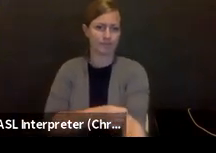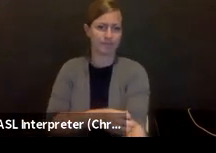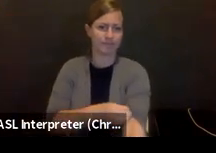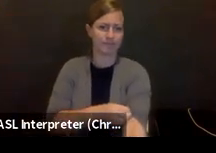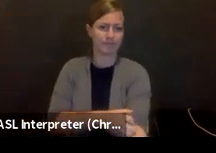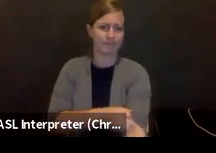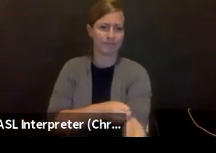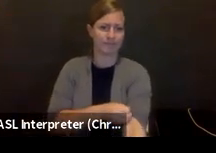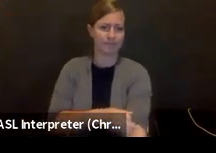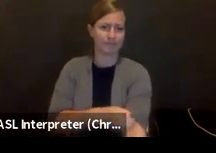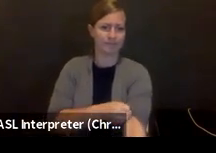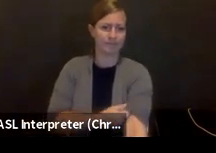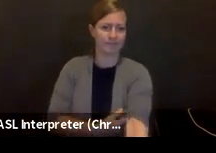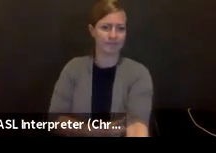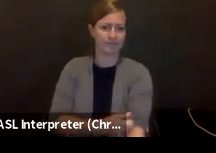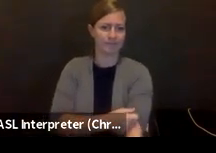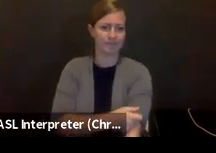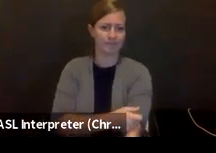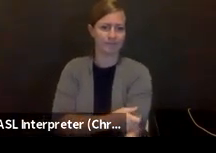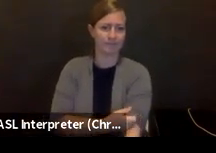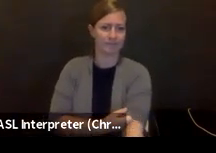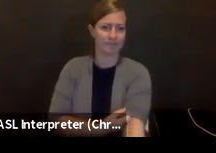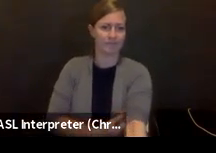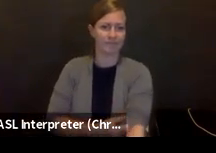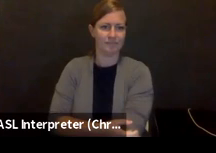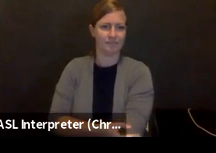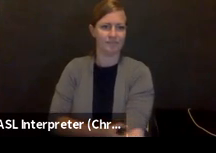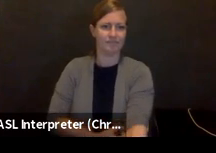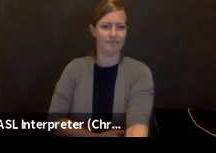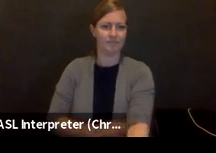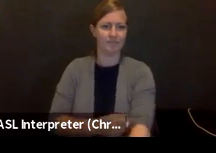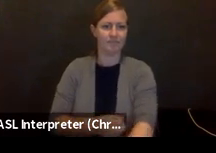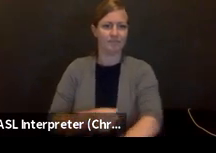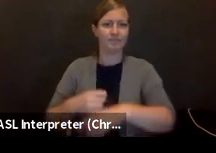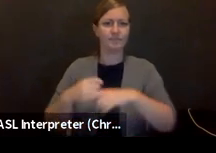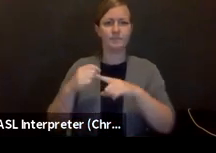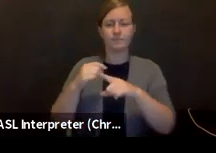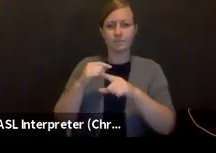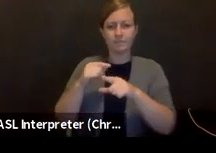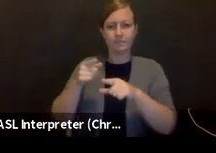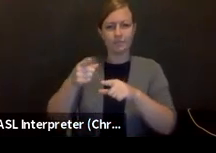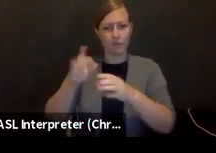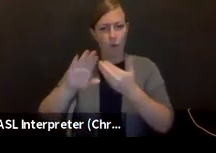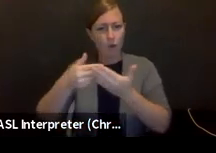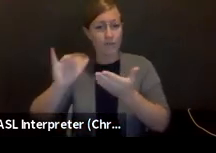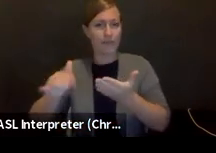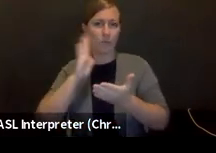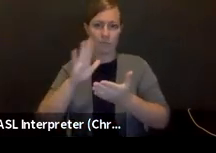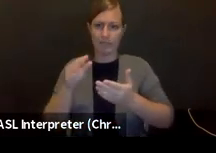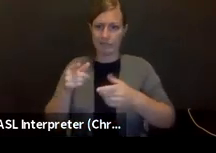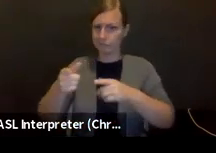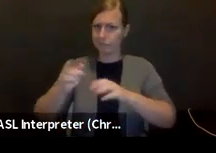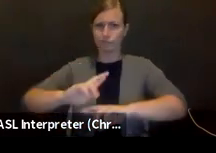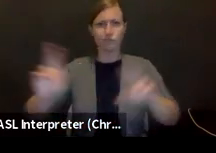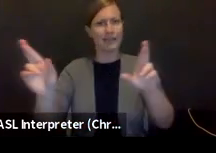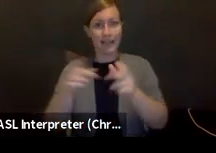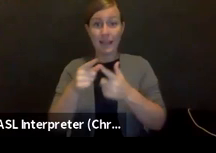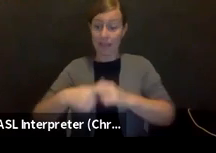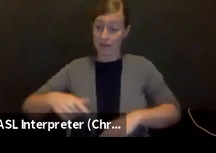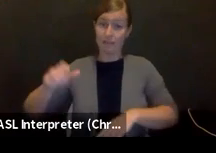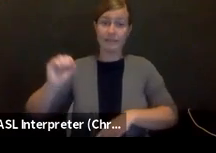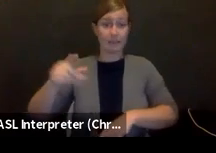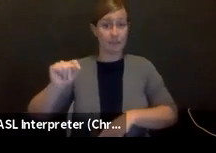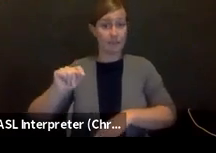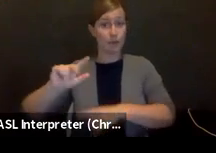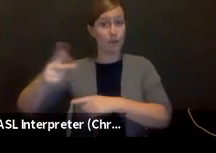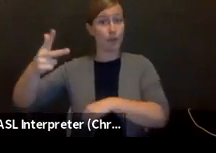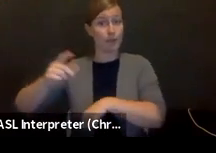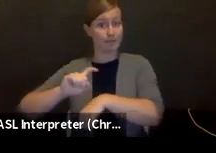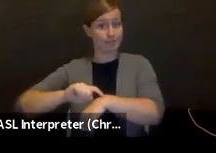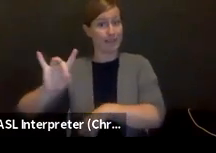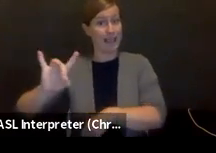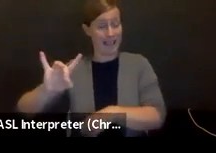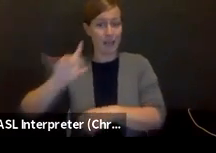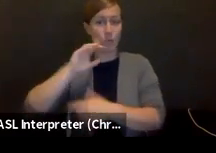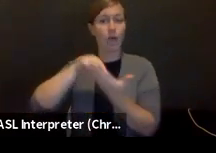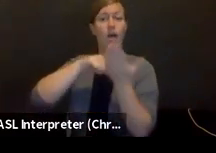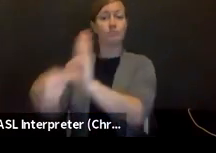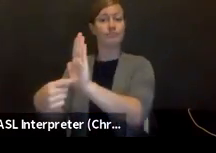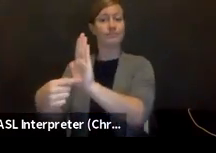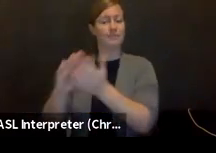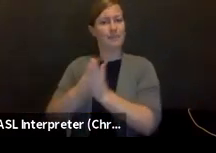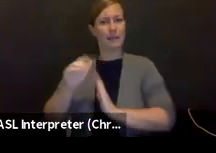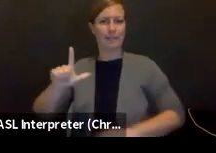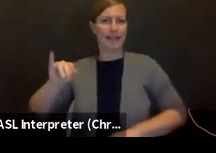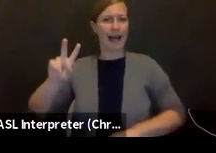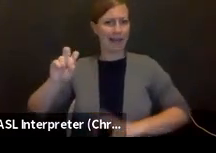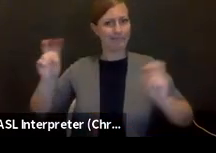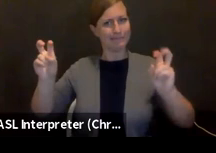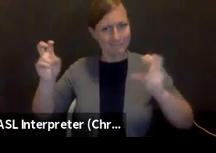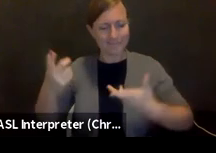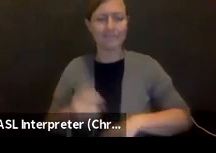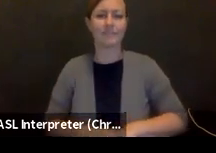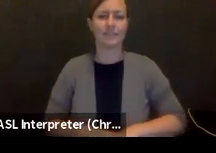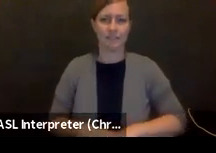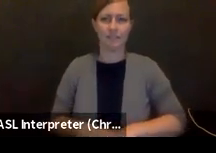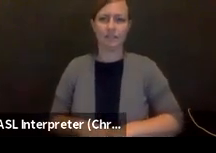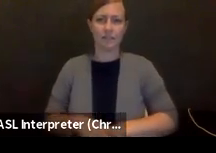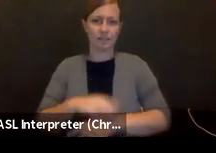ESD 189 - Amy Colburn: And if I want to time. Maybe I want it to be 8am. So I can. All of this will be in here. It'll be ready to go. And on September 3 at 8pm it will essentially go live. If you want to think of publishers live or not live. I can also do. Oh, yep. Go ahead.